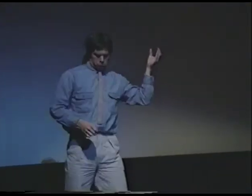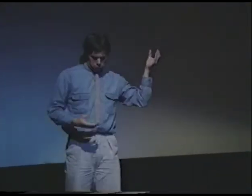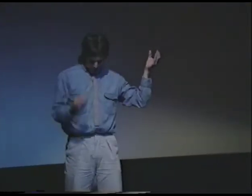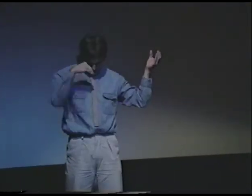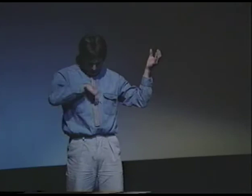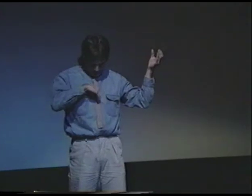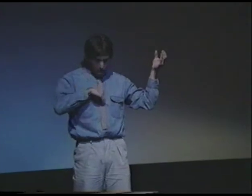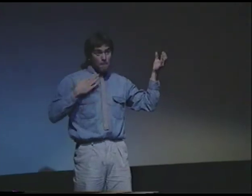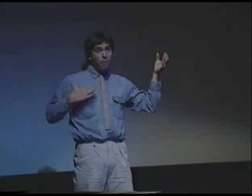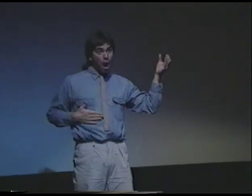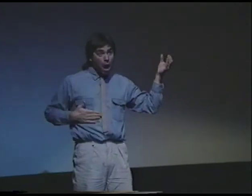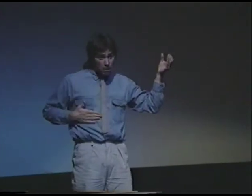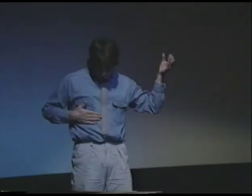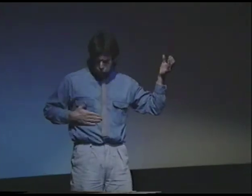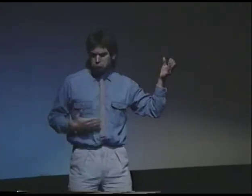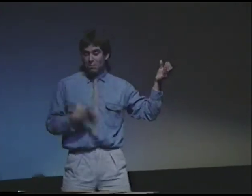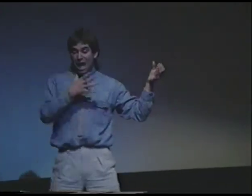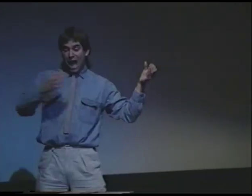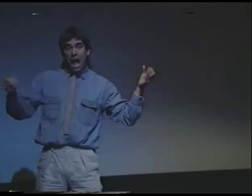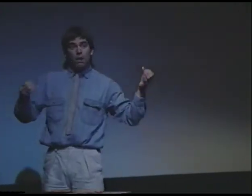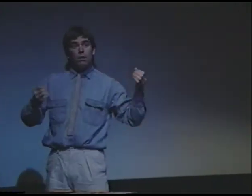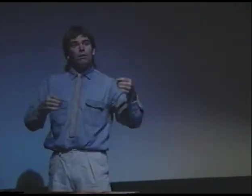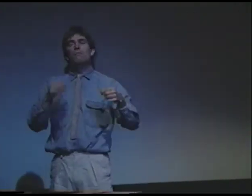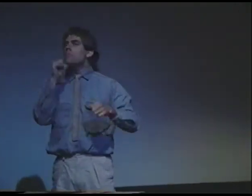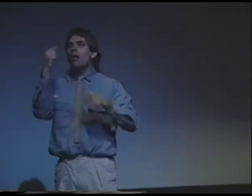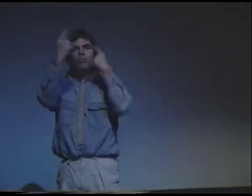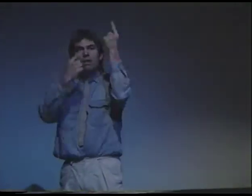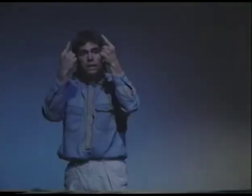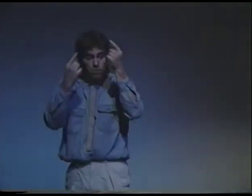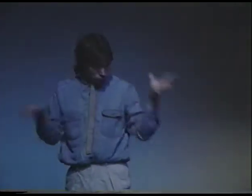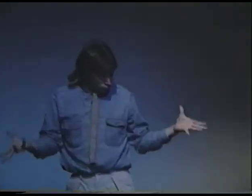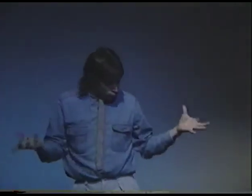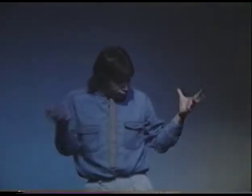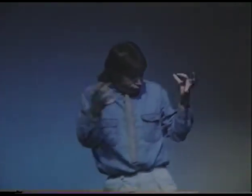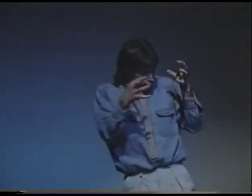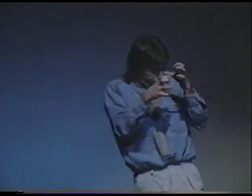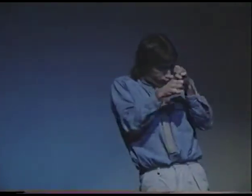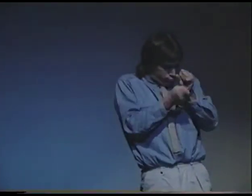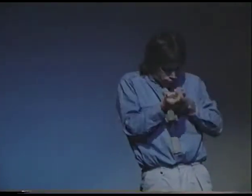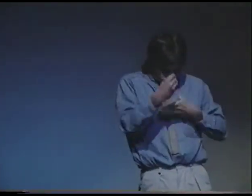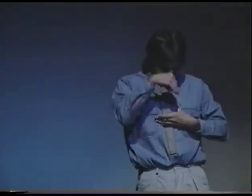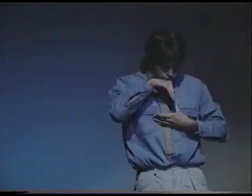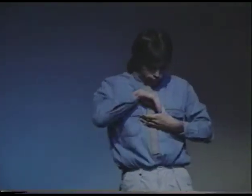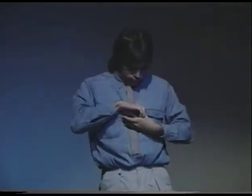If you can take the energy, your body, and non-thoughts